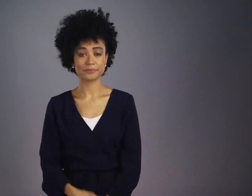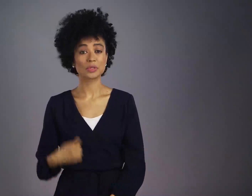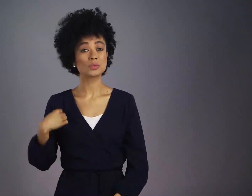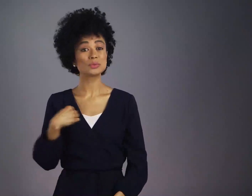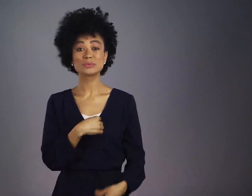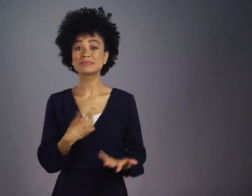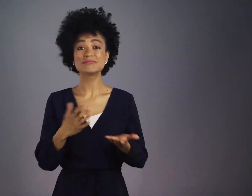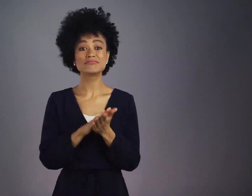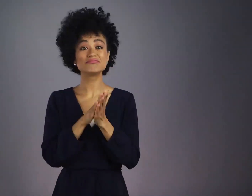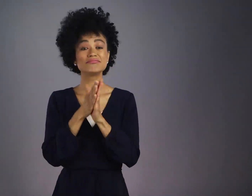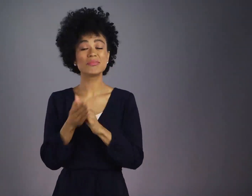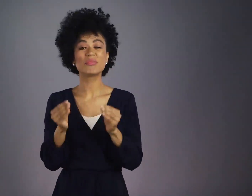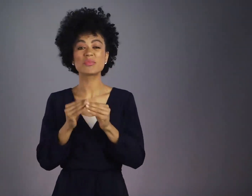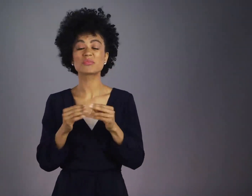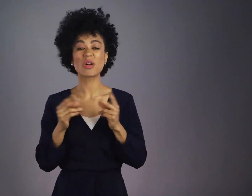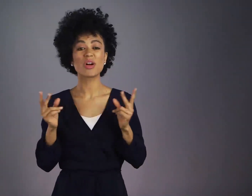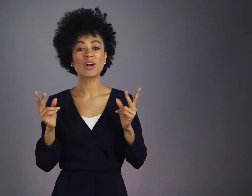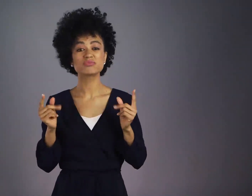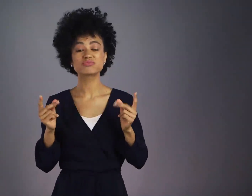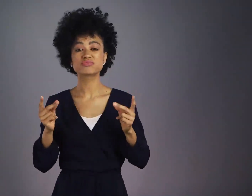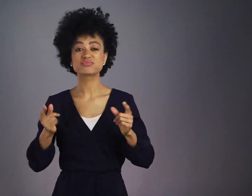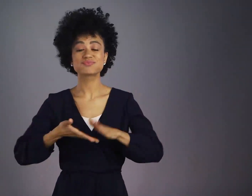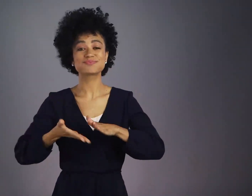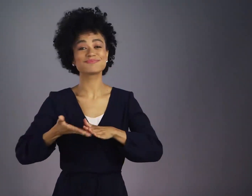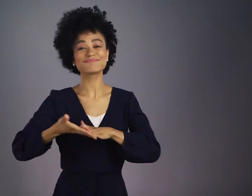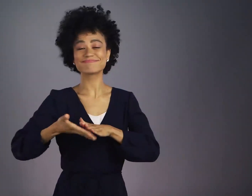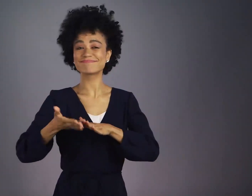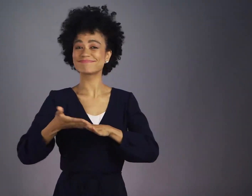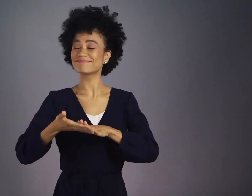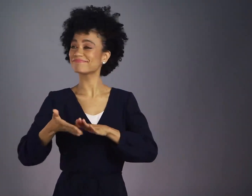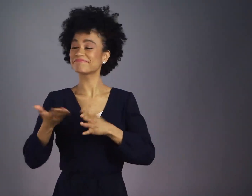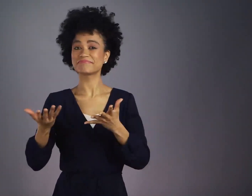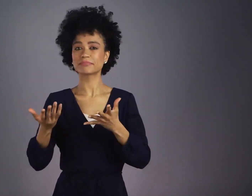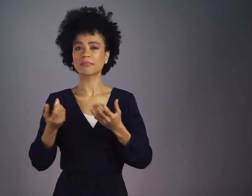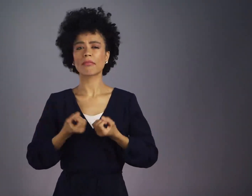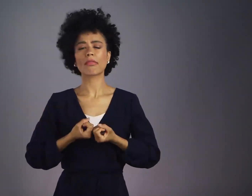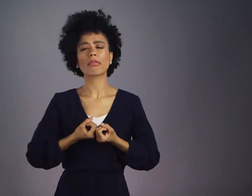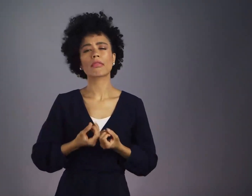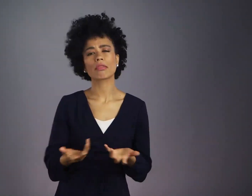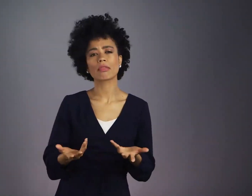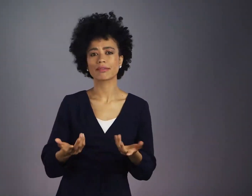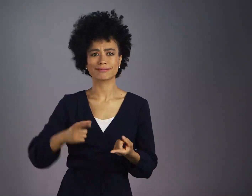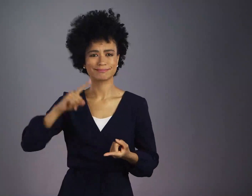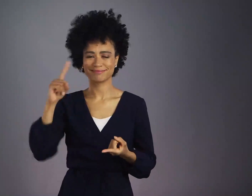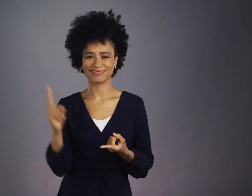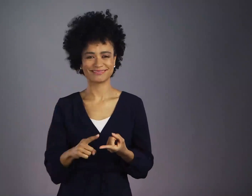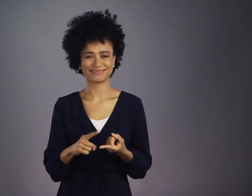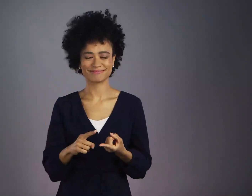We become much more efﬁcient. We do not tire so easily,